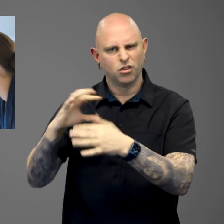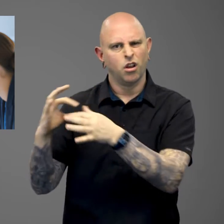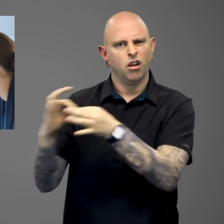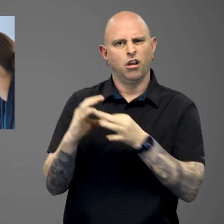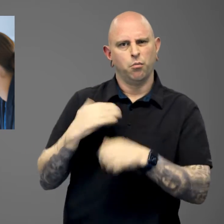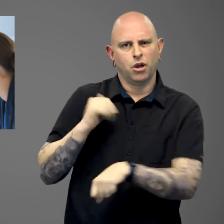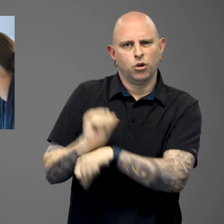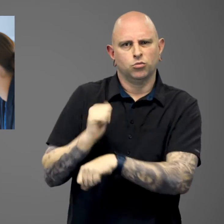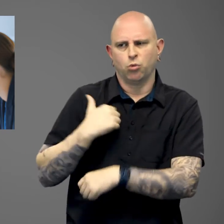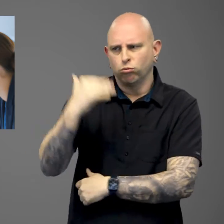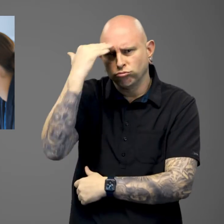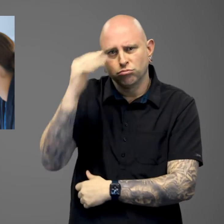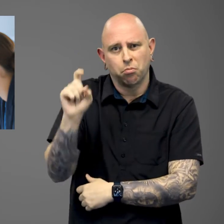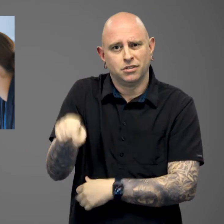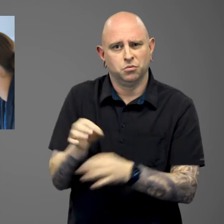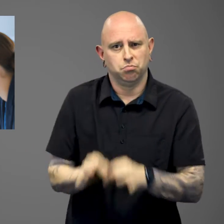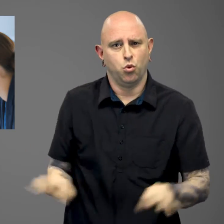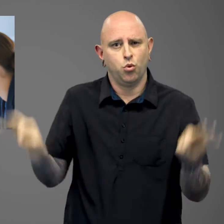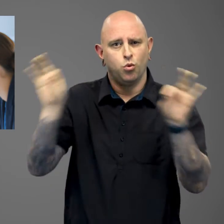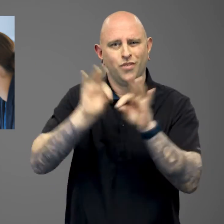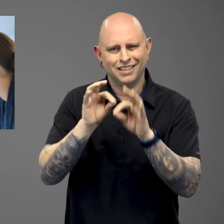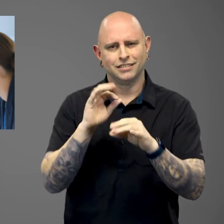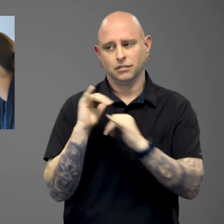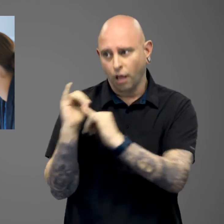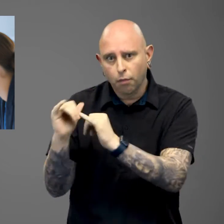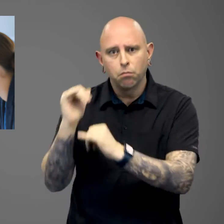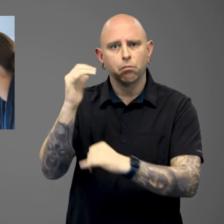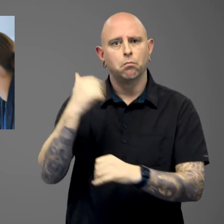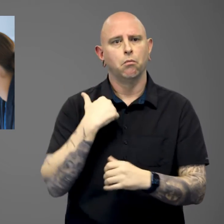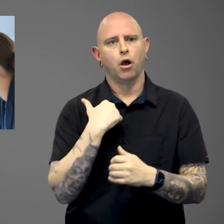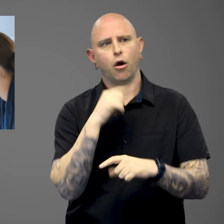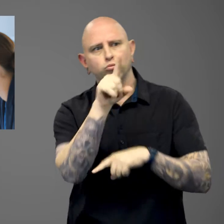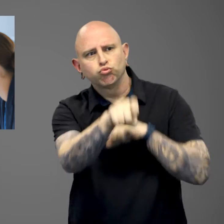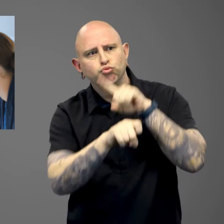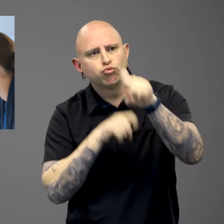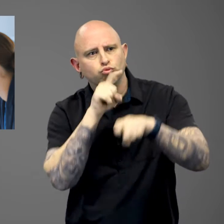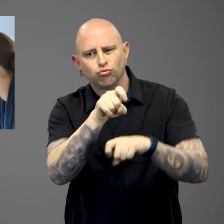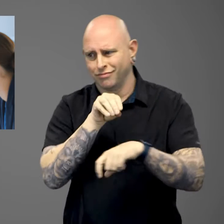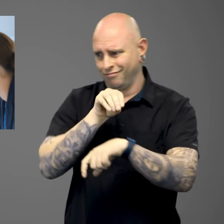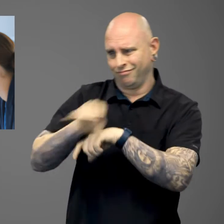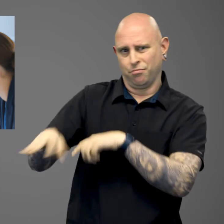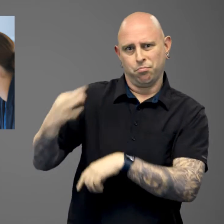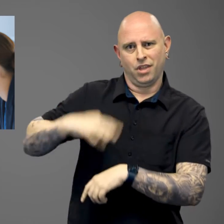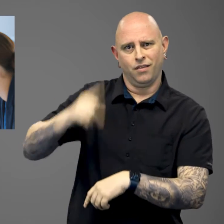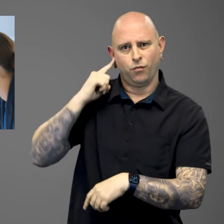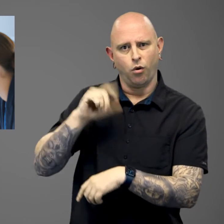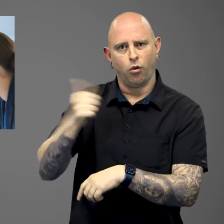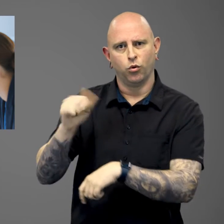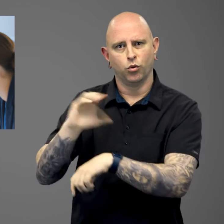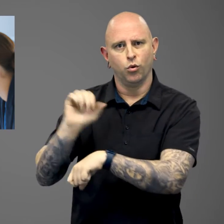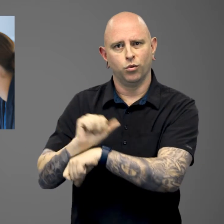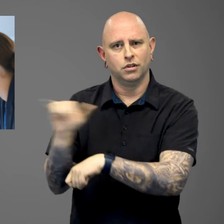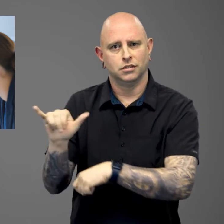You know their questions are often my questions and what I might have to say could benefit them as well.